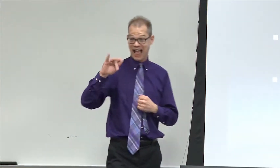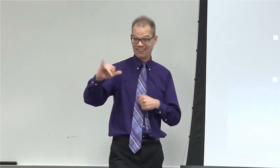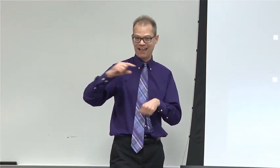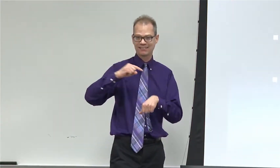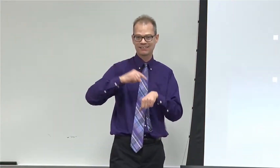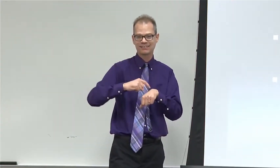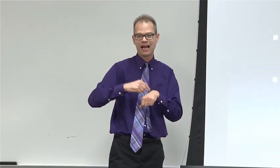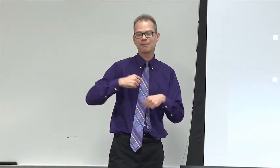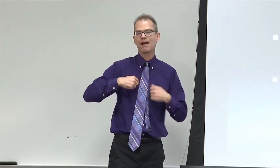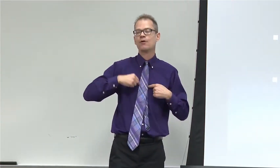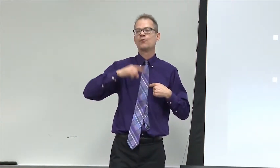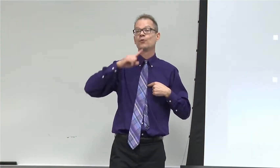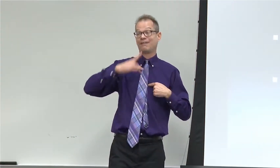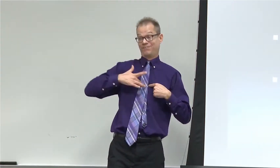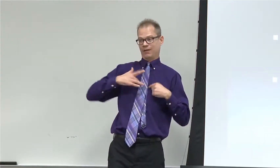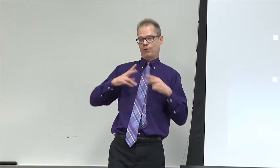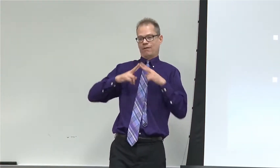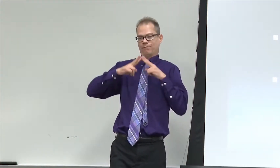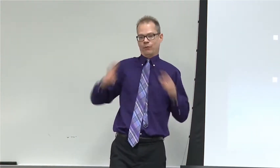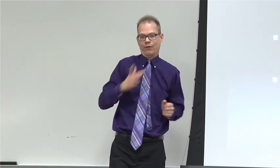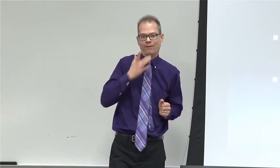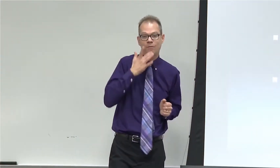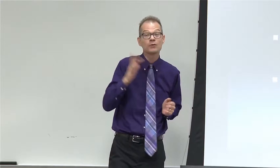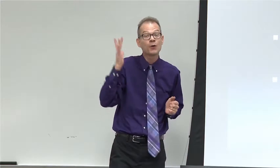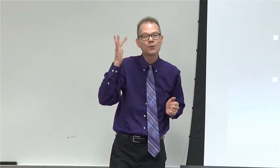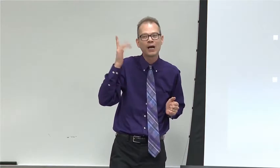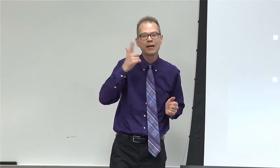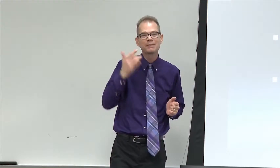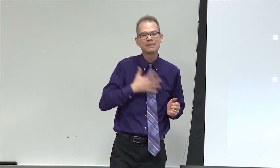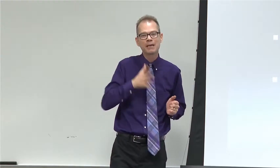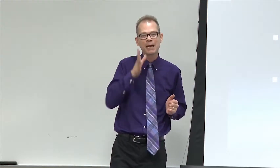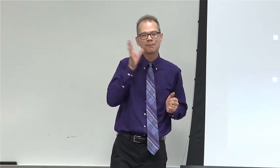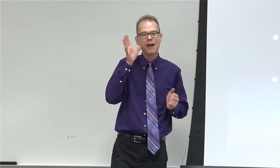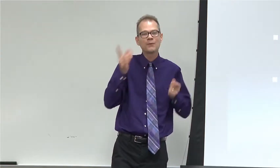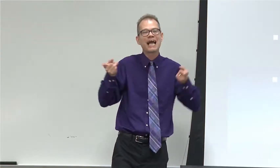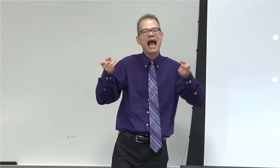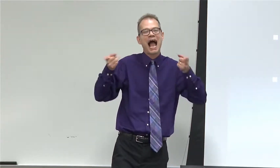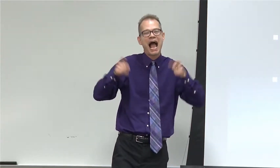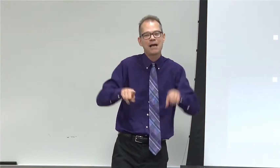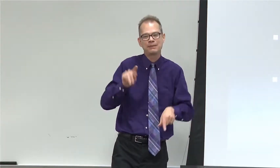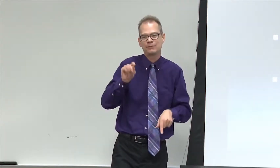What's really interesting is at that time, I felt very fortunate because my parents